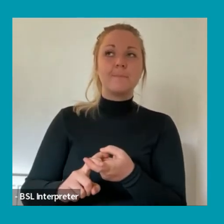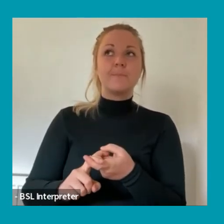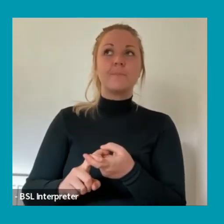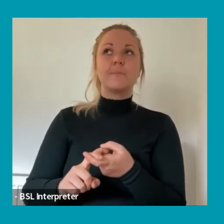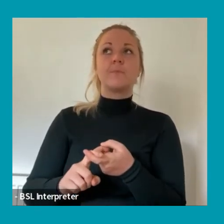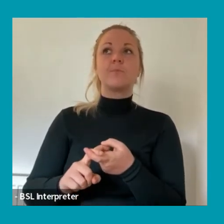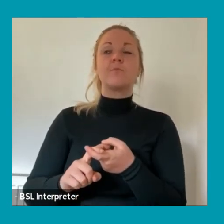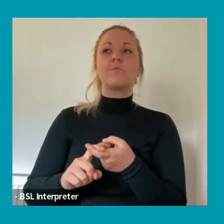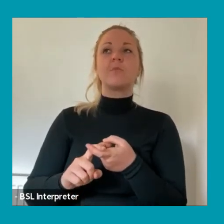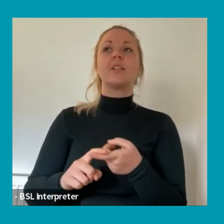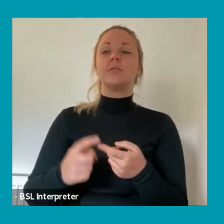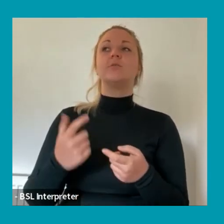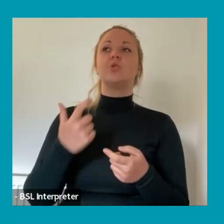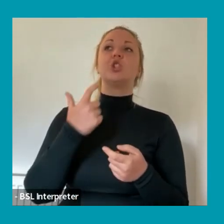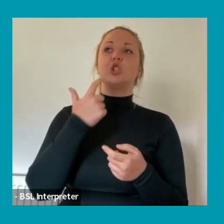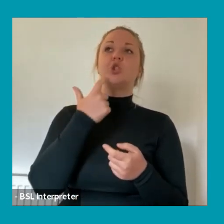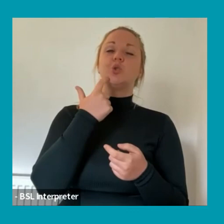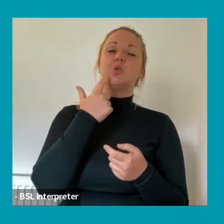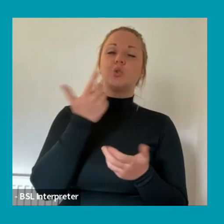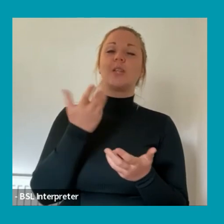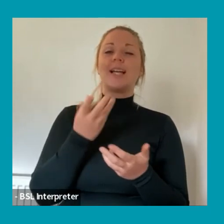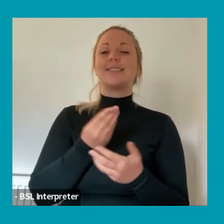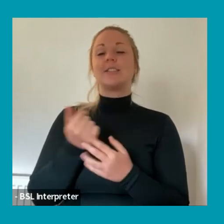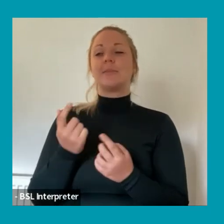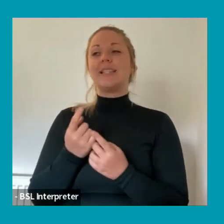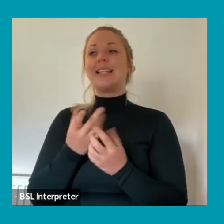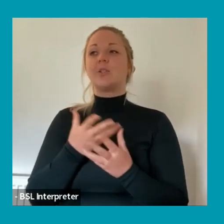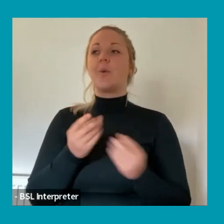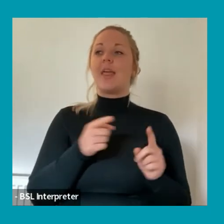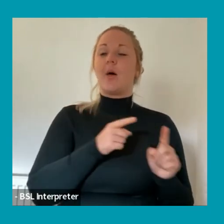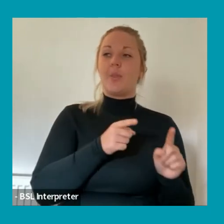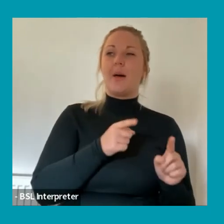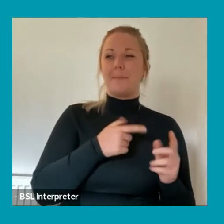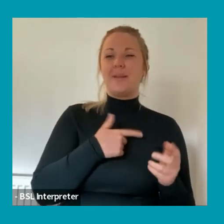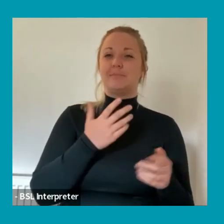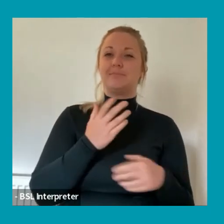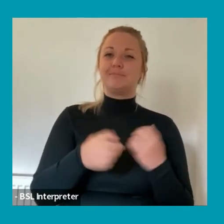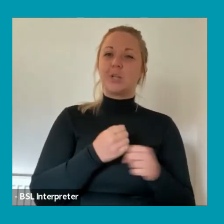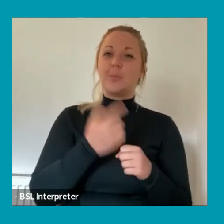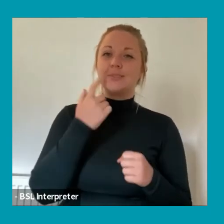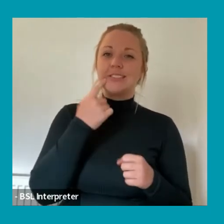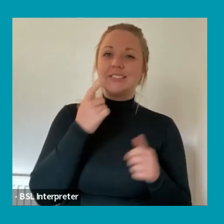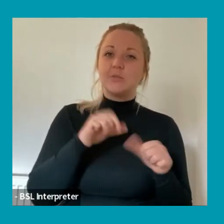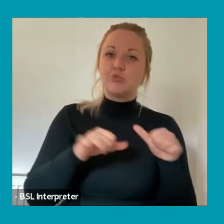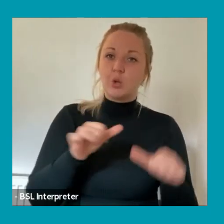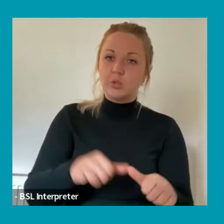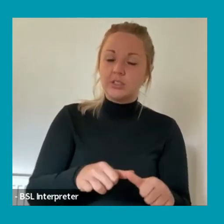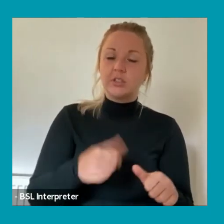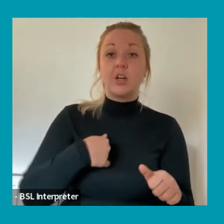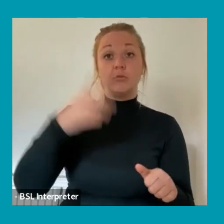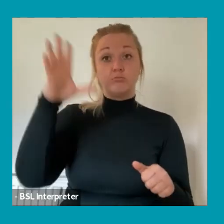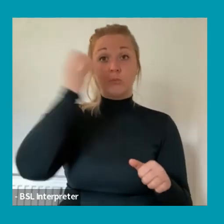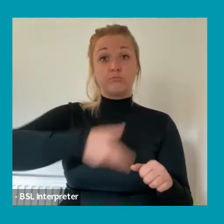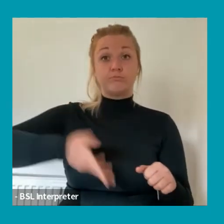but it really does make the process much easier. And I remember one organisation that we're working with.